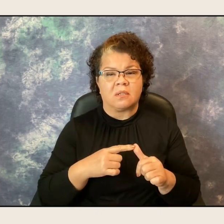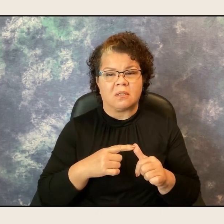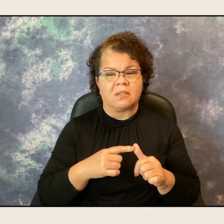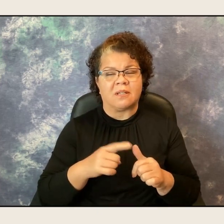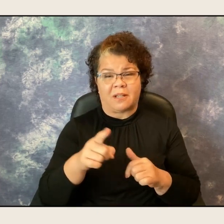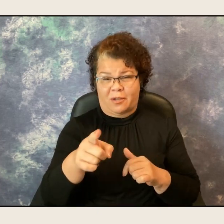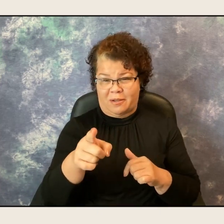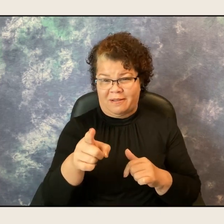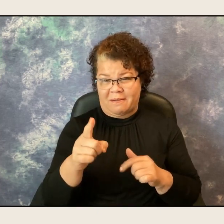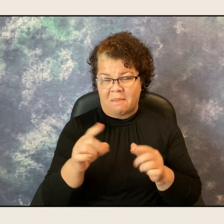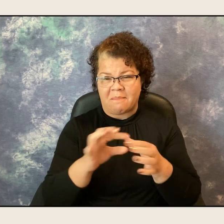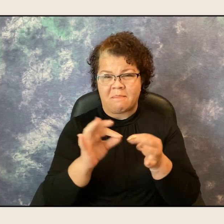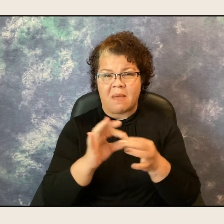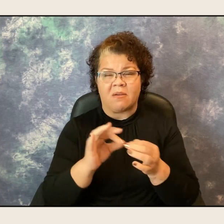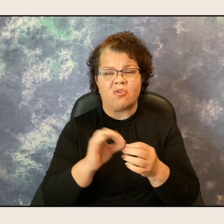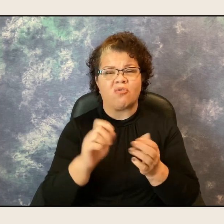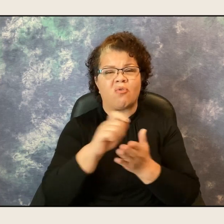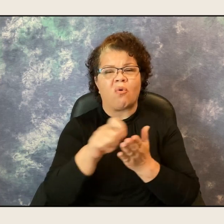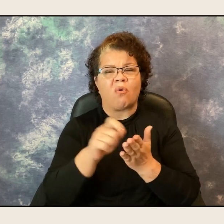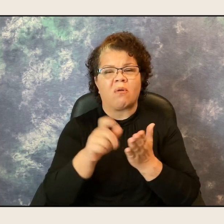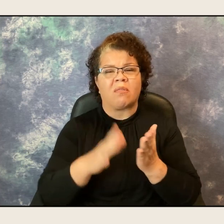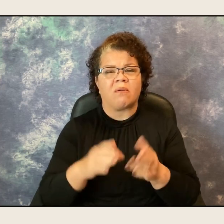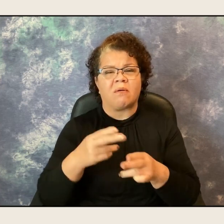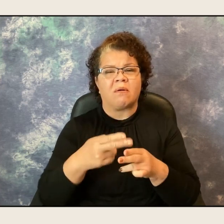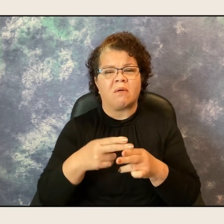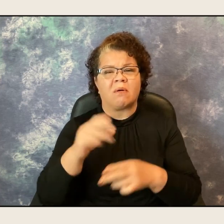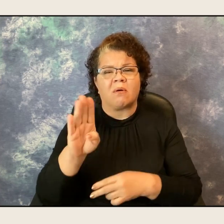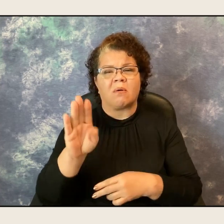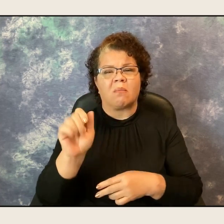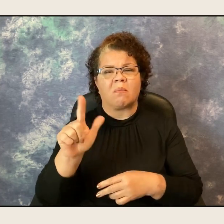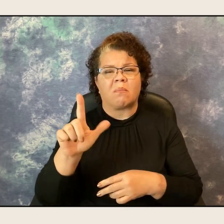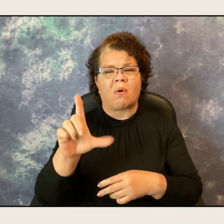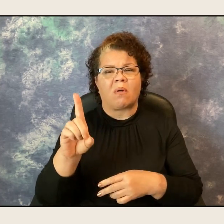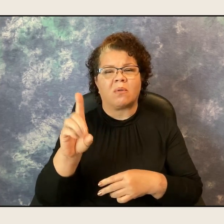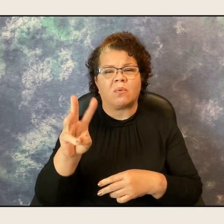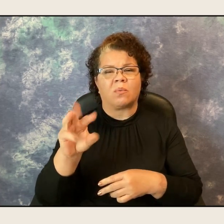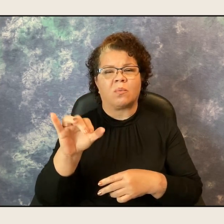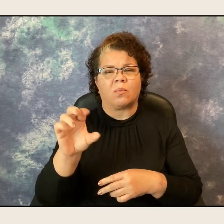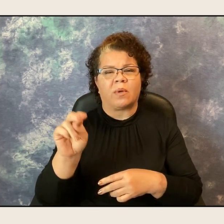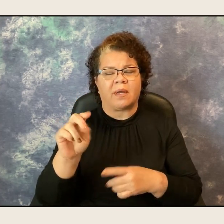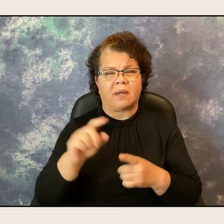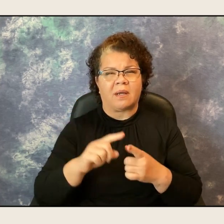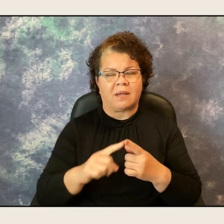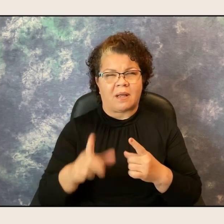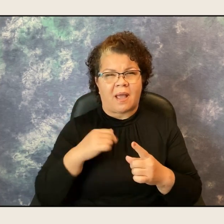and we talked about the purpose of art is to extract or find the question